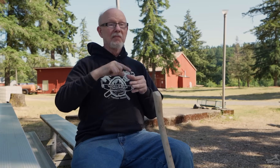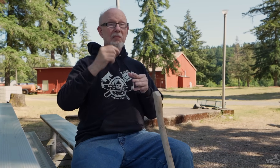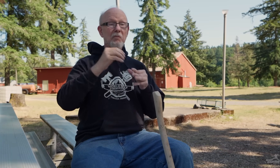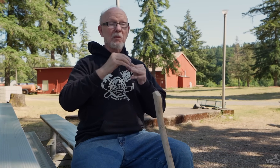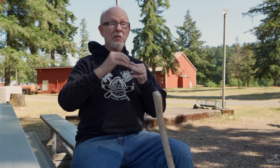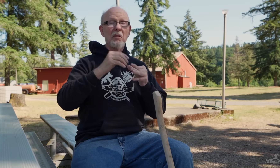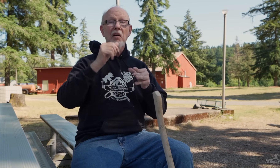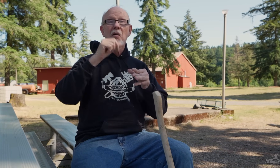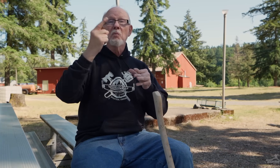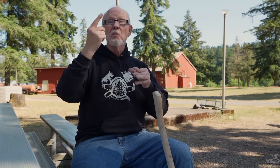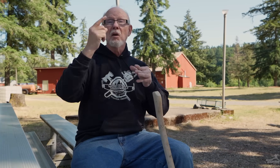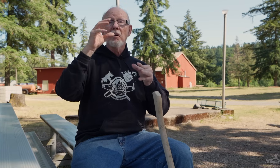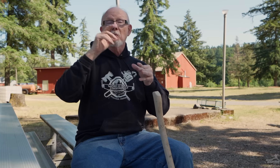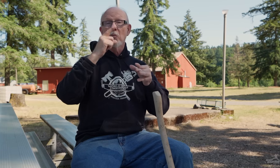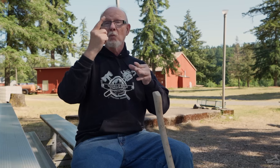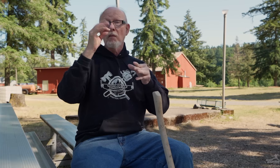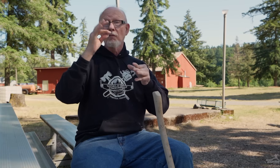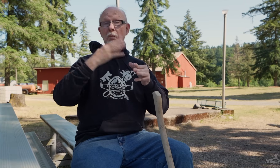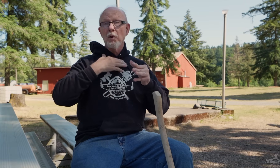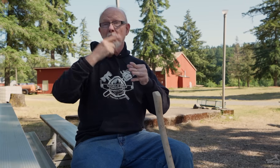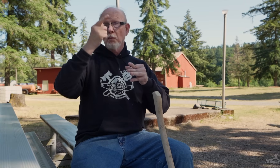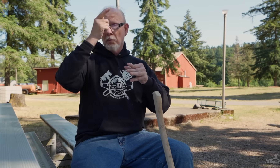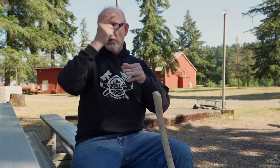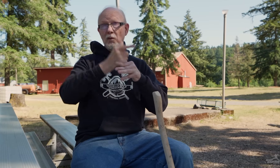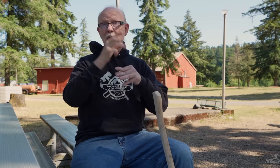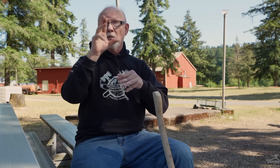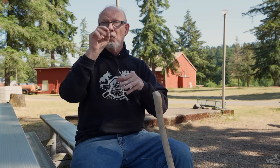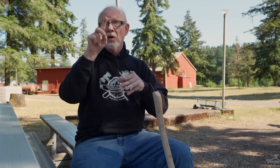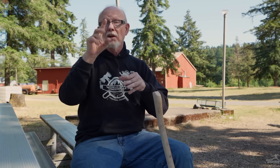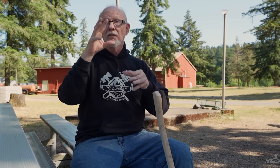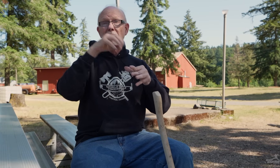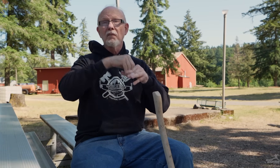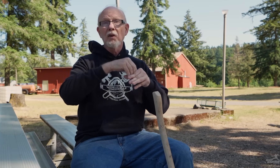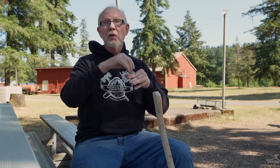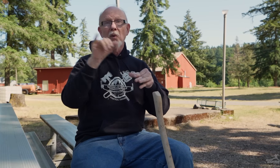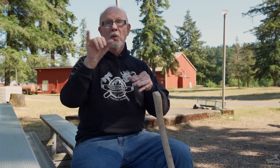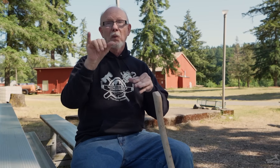My brother, Red, used to be part of the board.